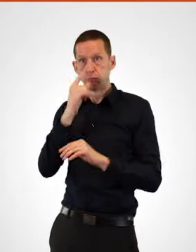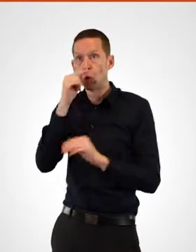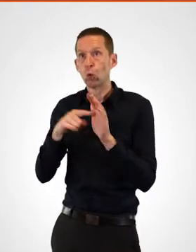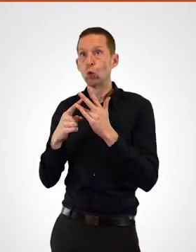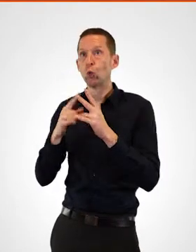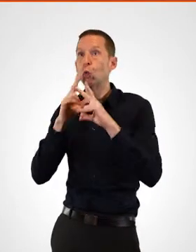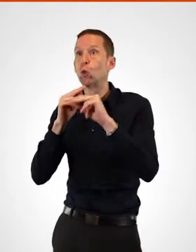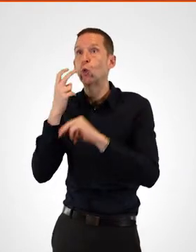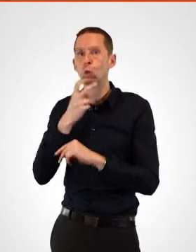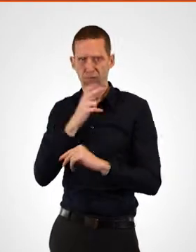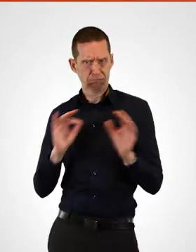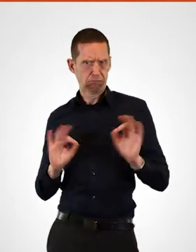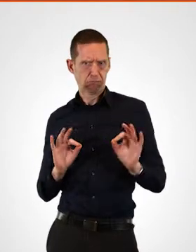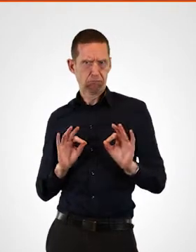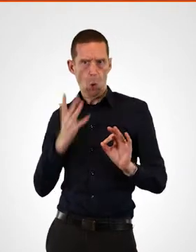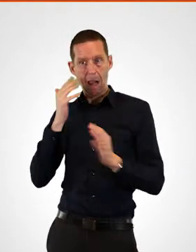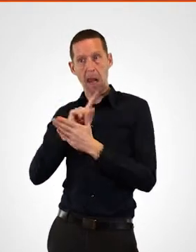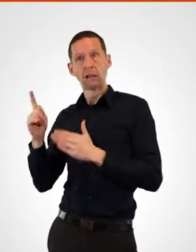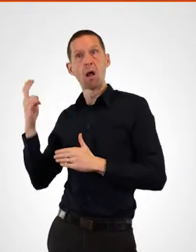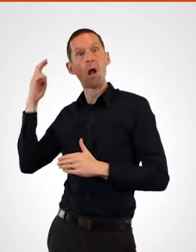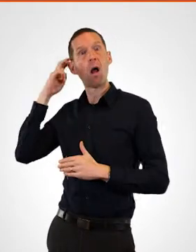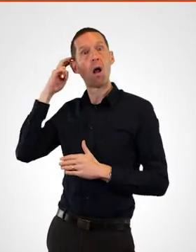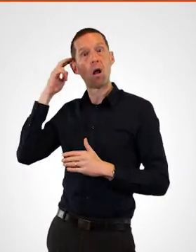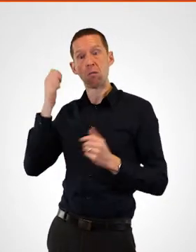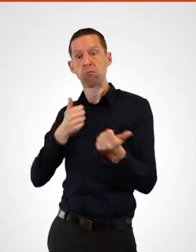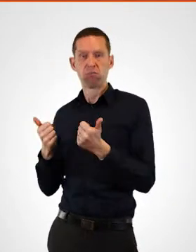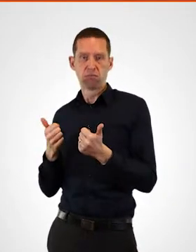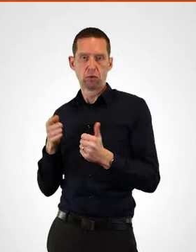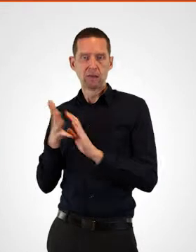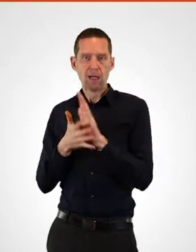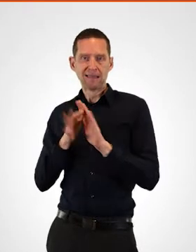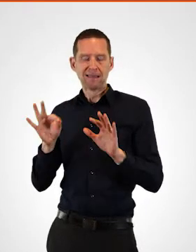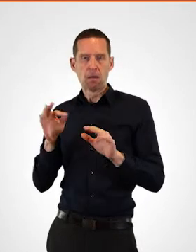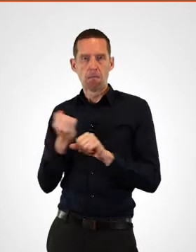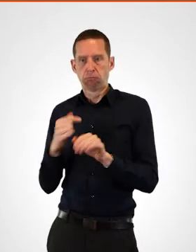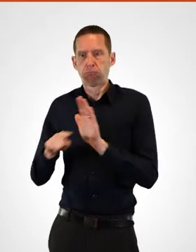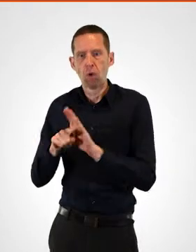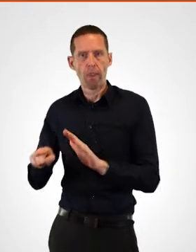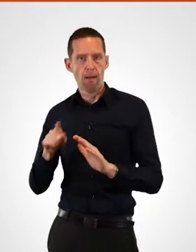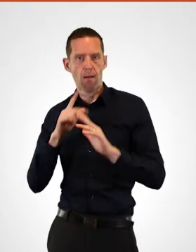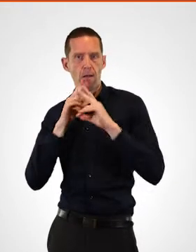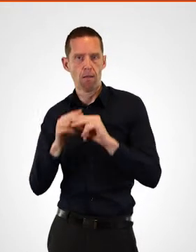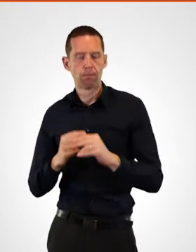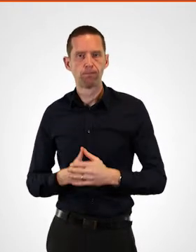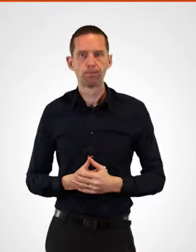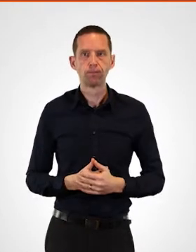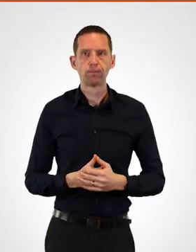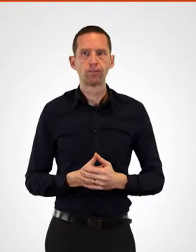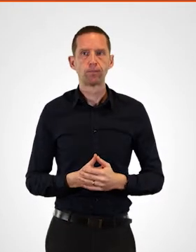once the child has got the implants and they're working effectively. Now, when we look more directly at measures of language,